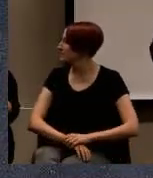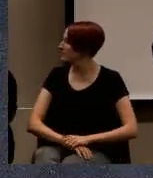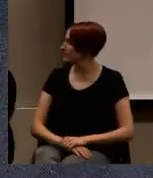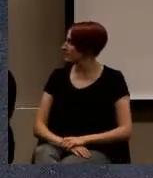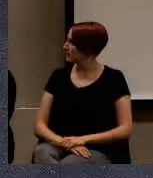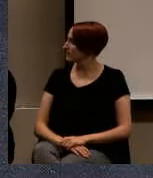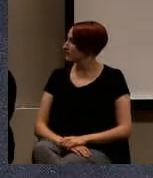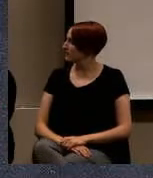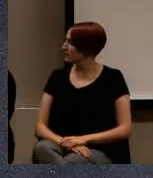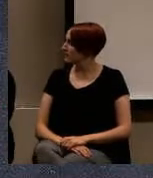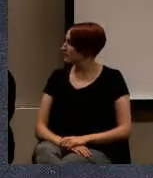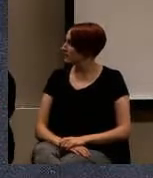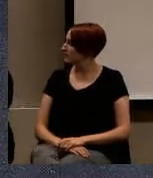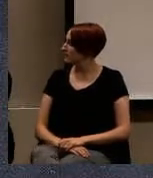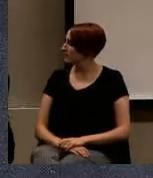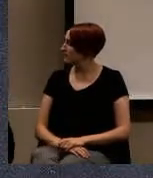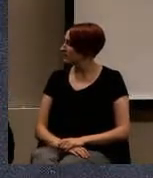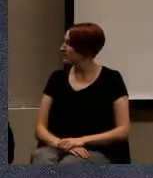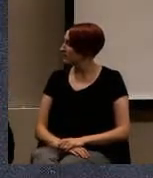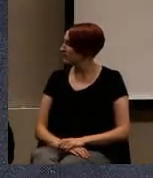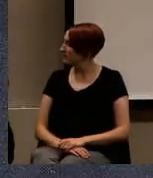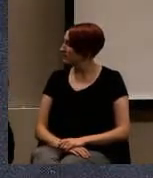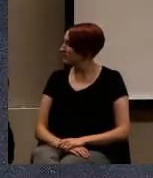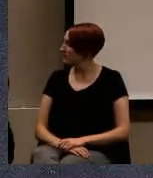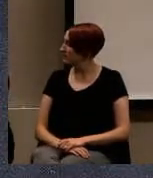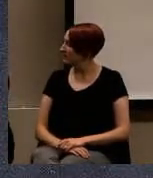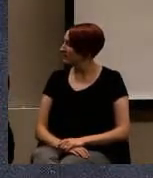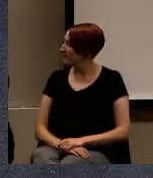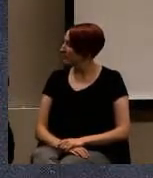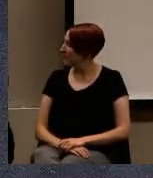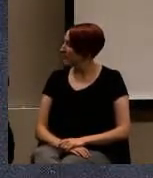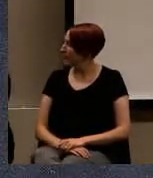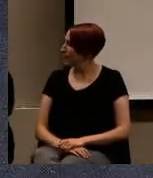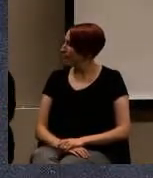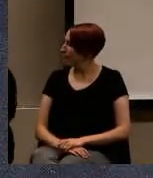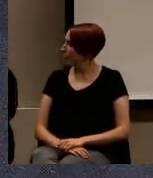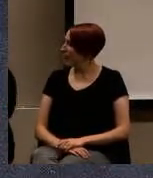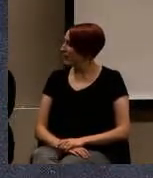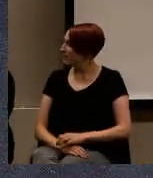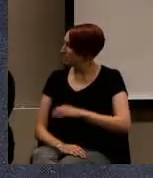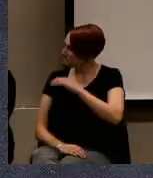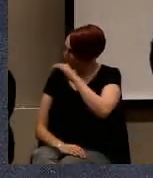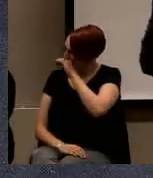us to focus and actually detect and make out things in front of us increases.